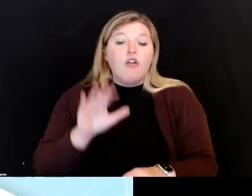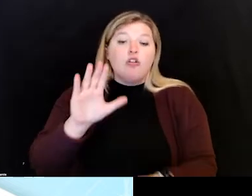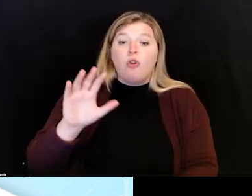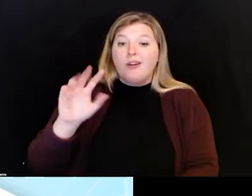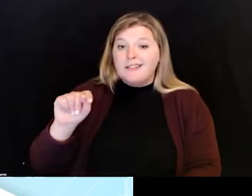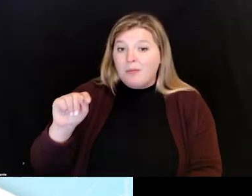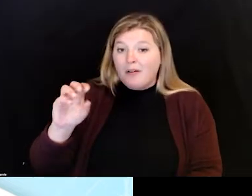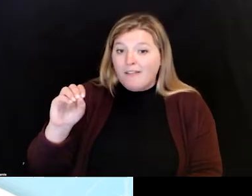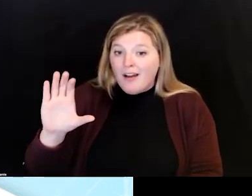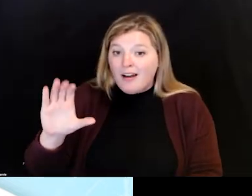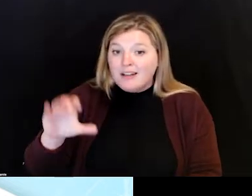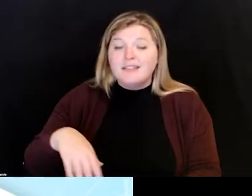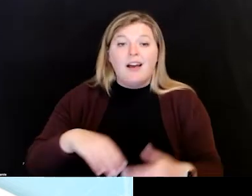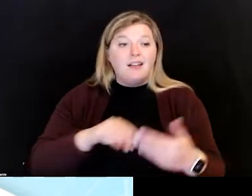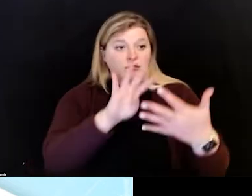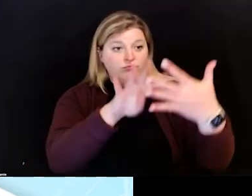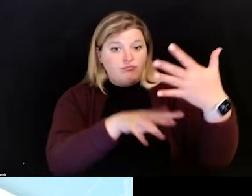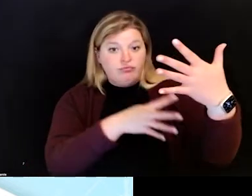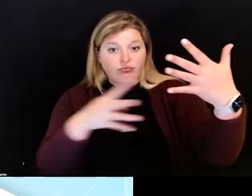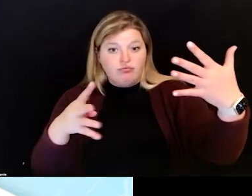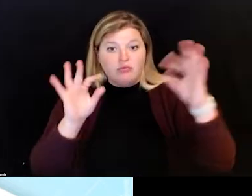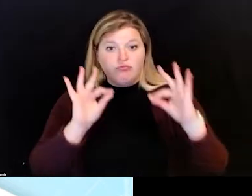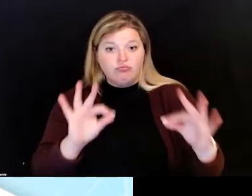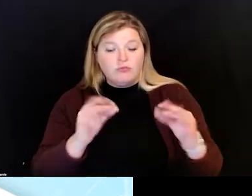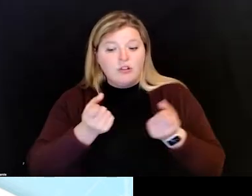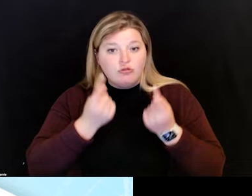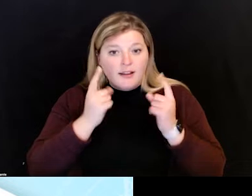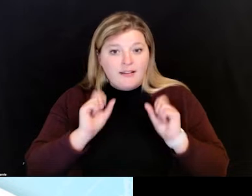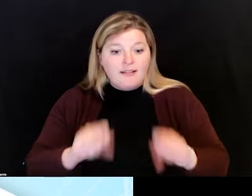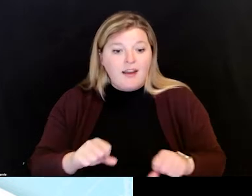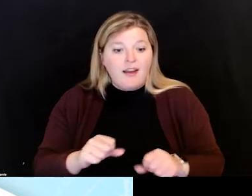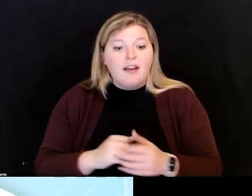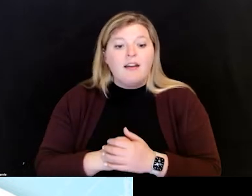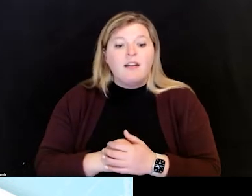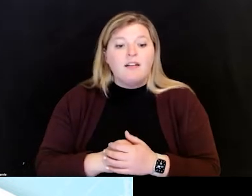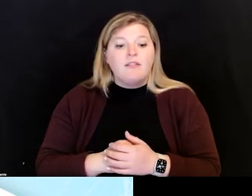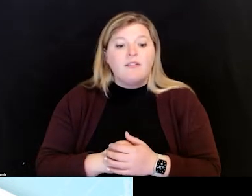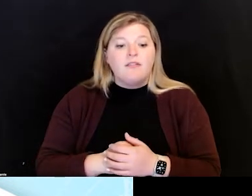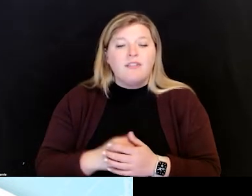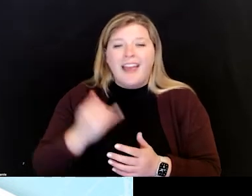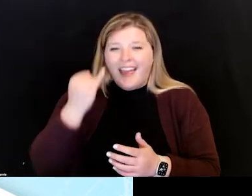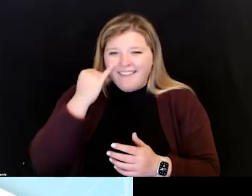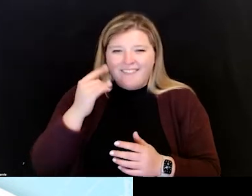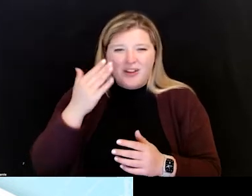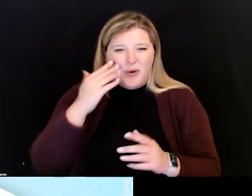possible when you open a PDF. And instead of scrolling through 500 pages,